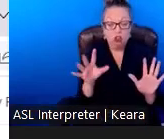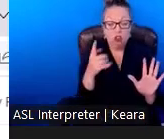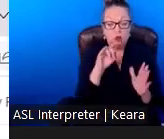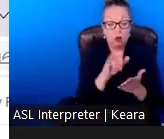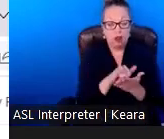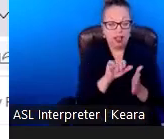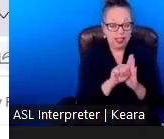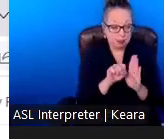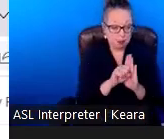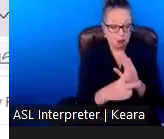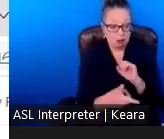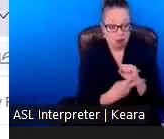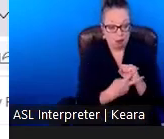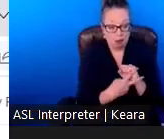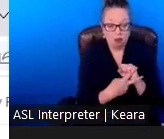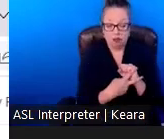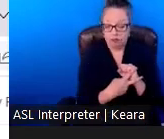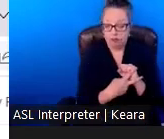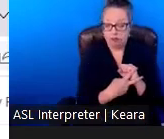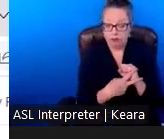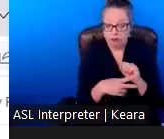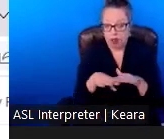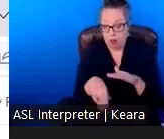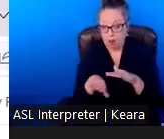Save button at the bottom of the window.